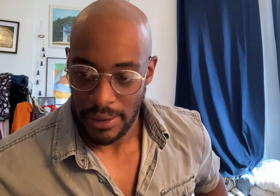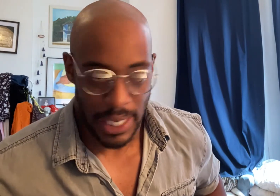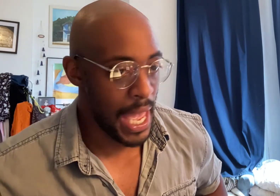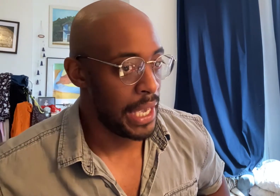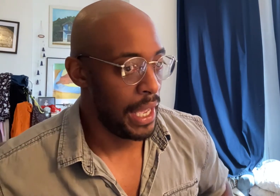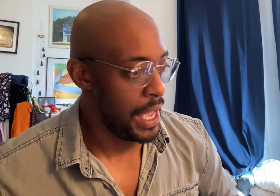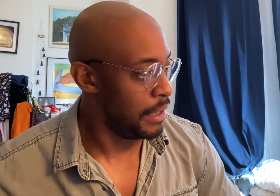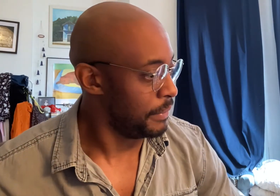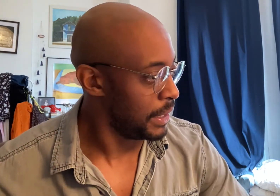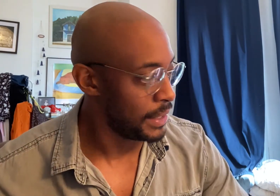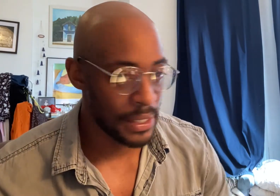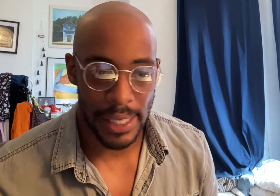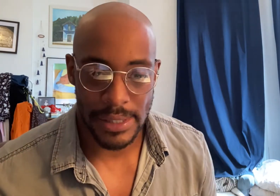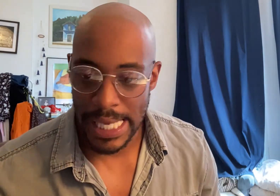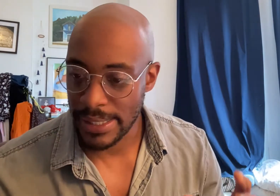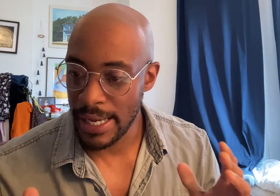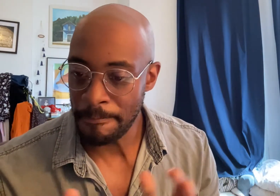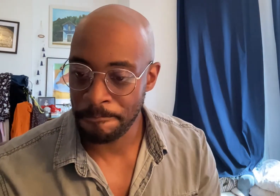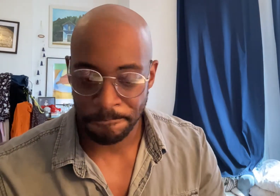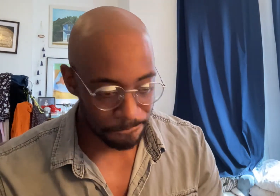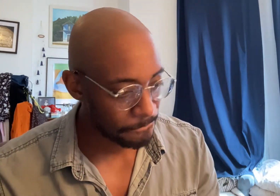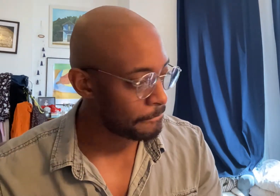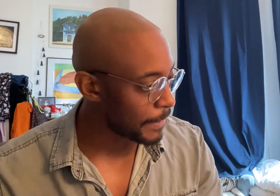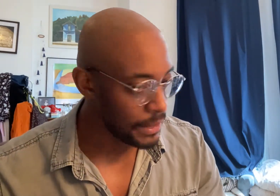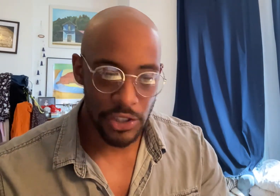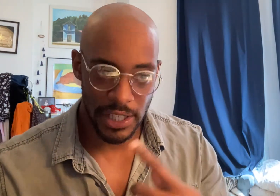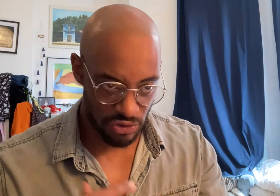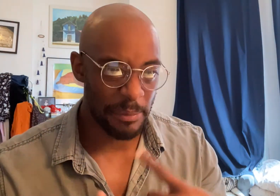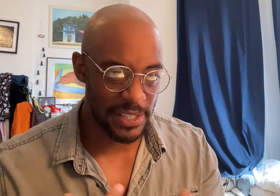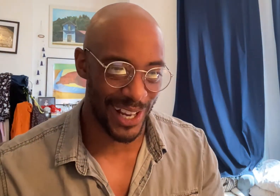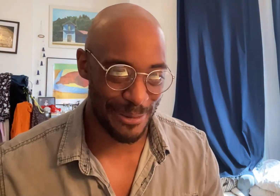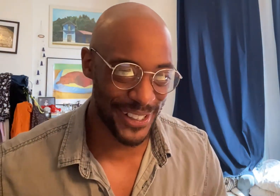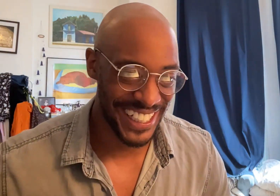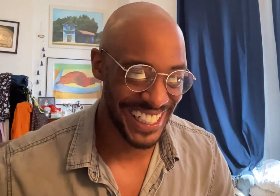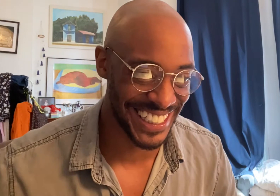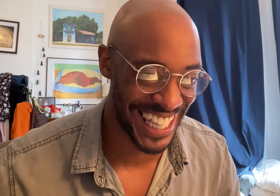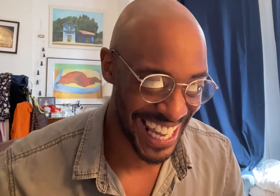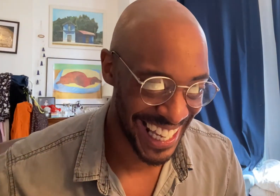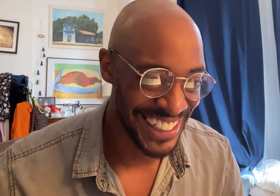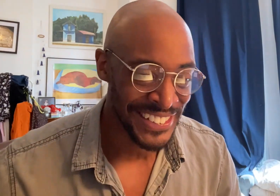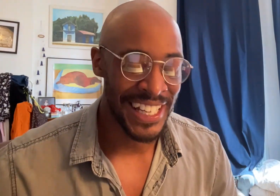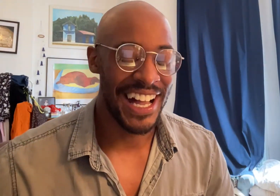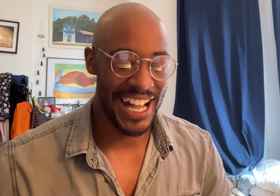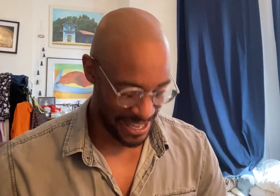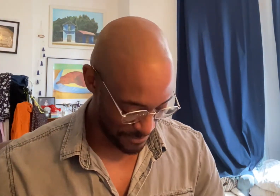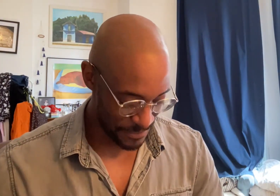OK, erm - let's, let's, erm - let's just wrap this up. OK, erm -